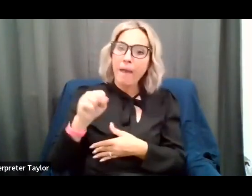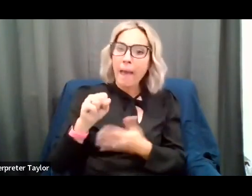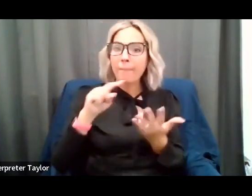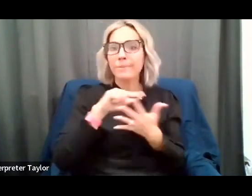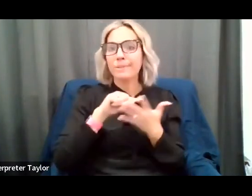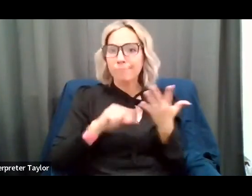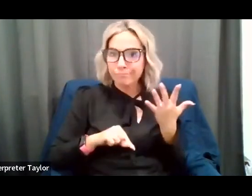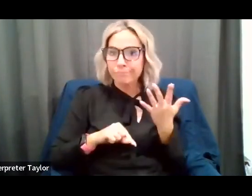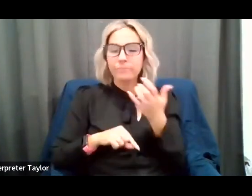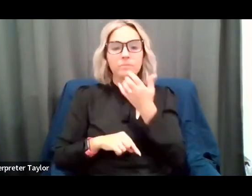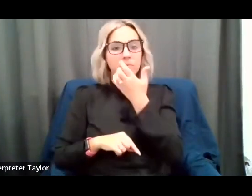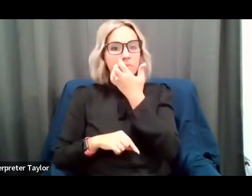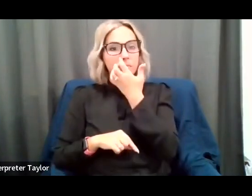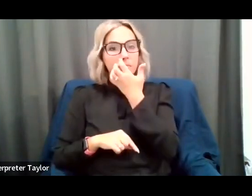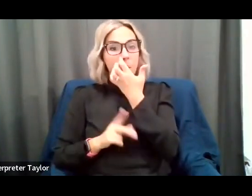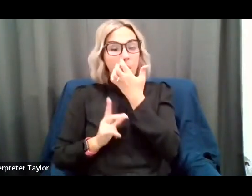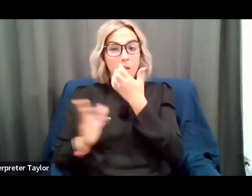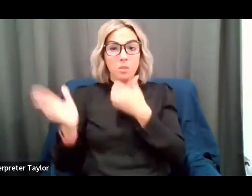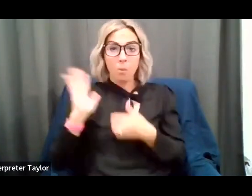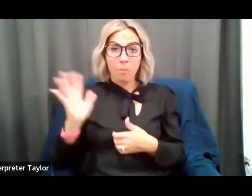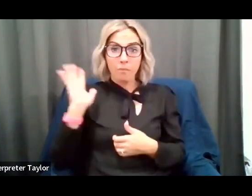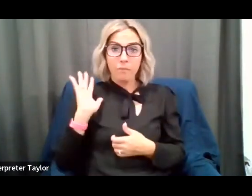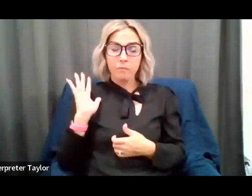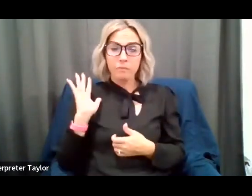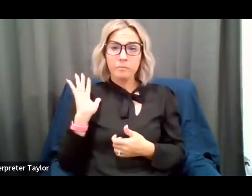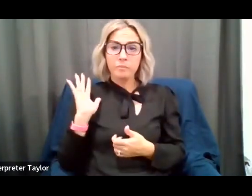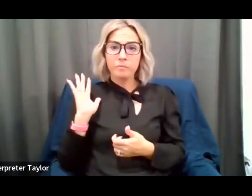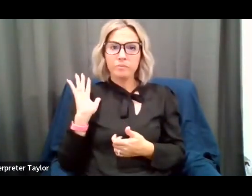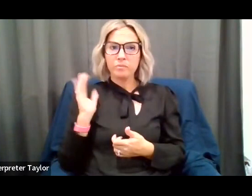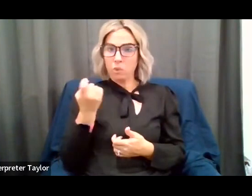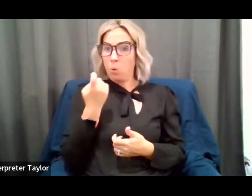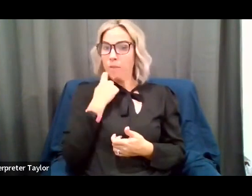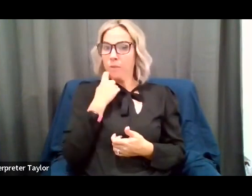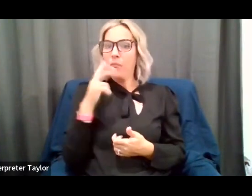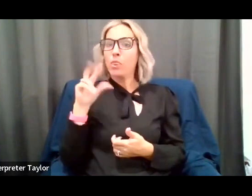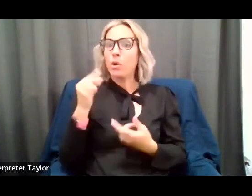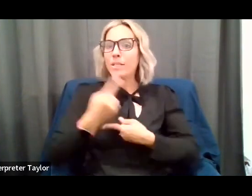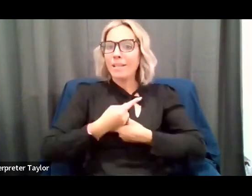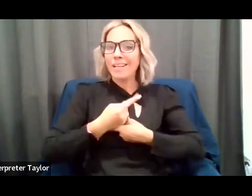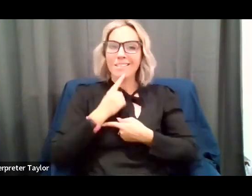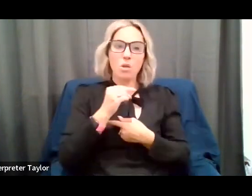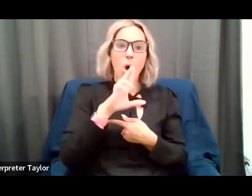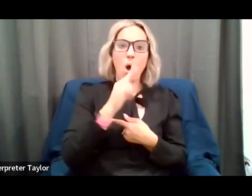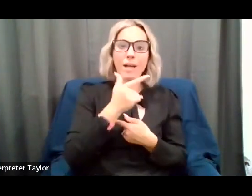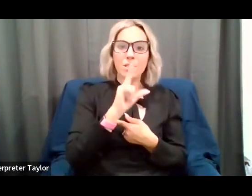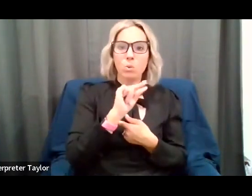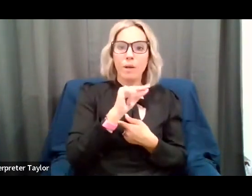So in the past, uh, 30 days, this was really August 20th to September 30th.